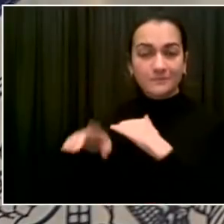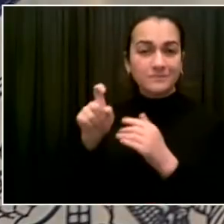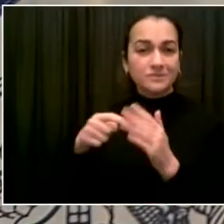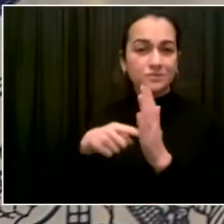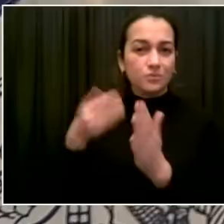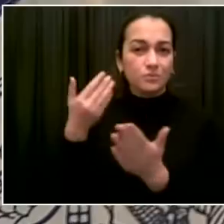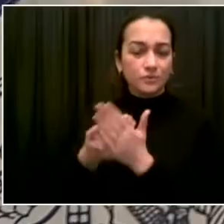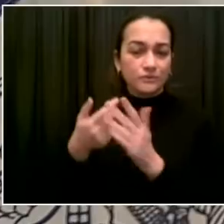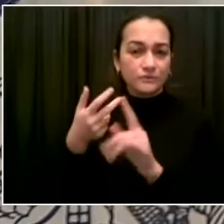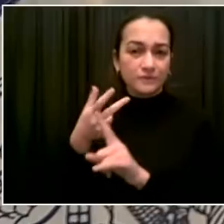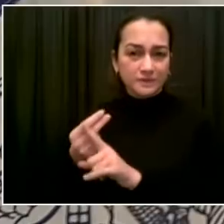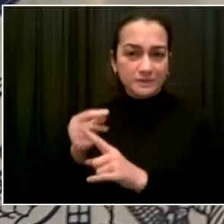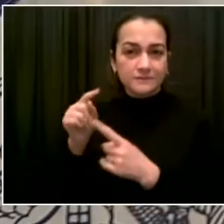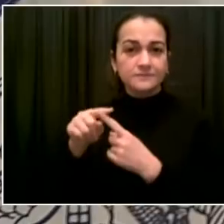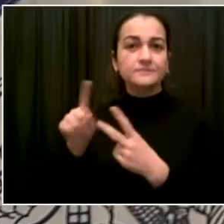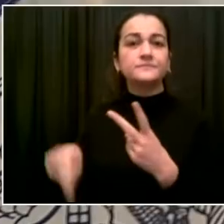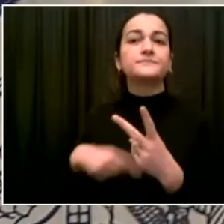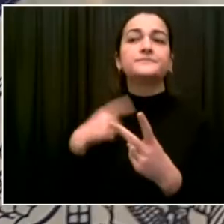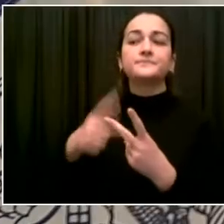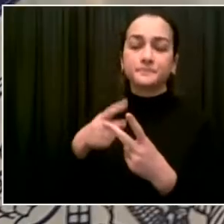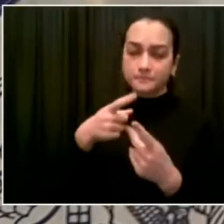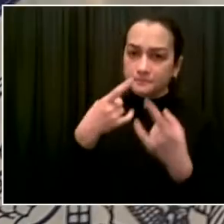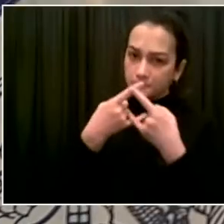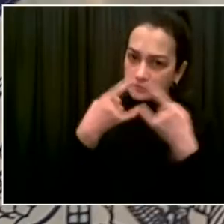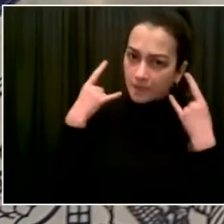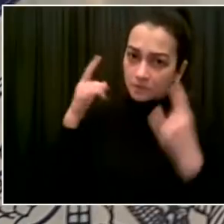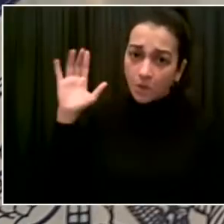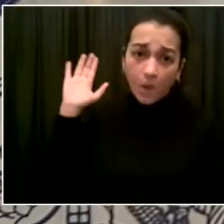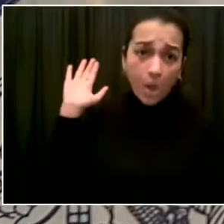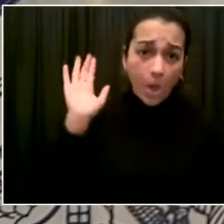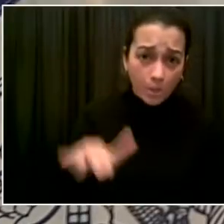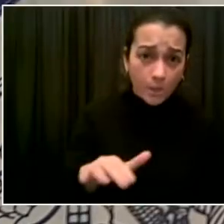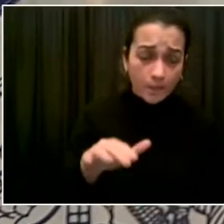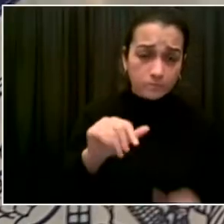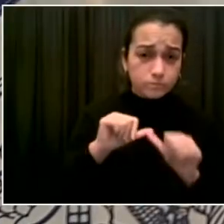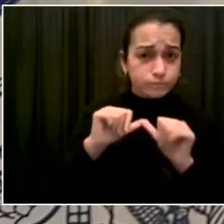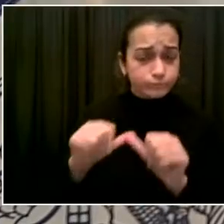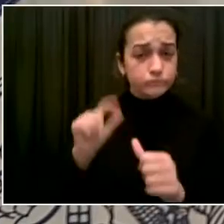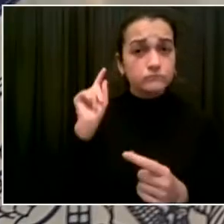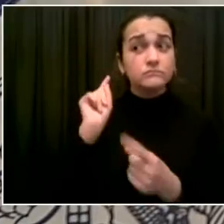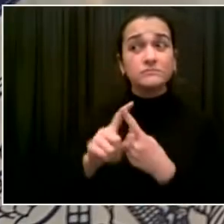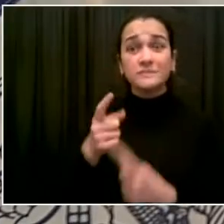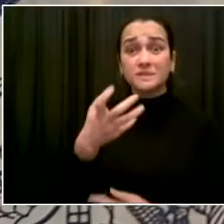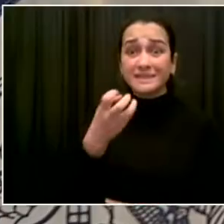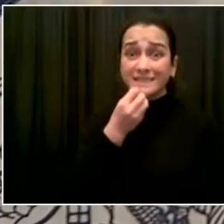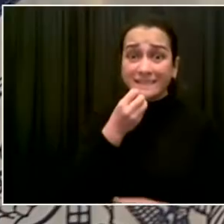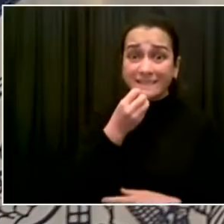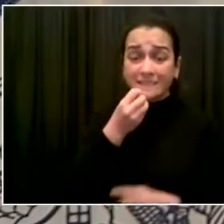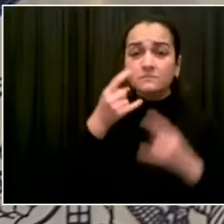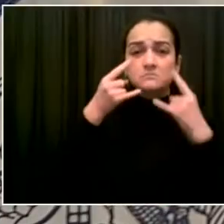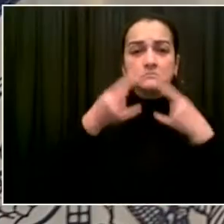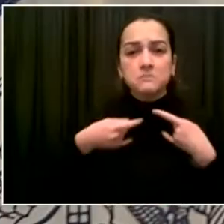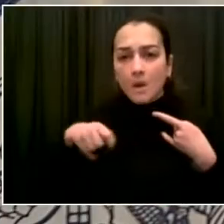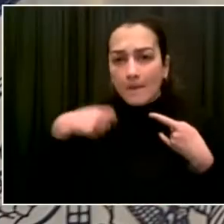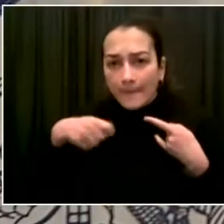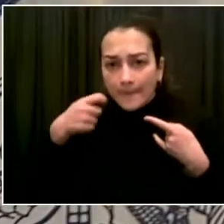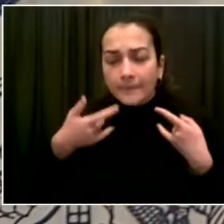EVERYONE TO KEEP THEIR MASKS ON.